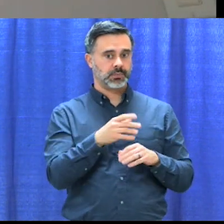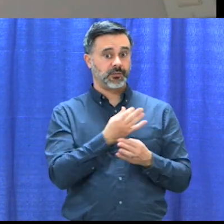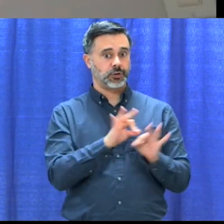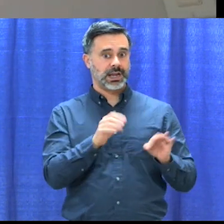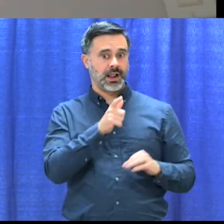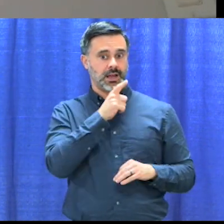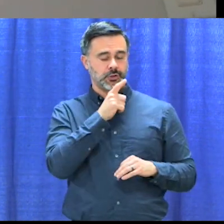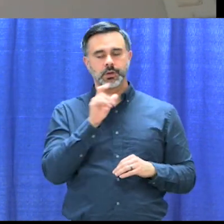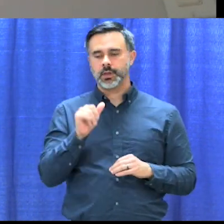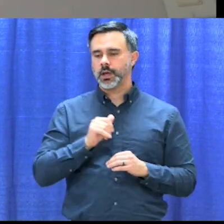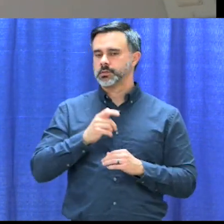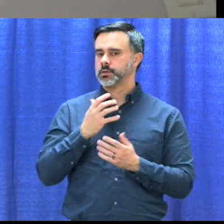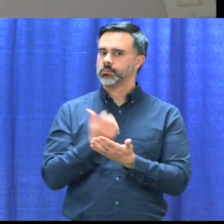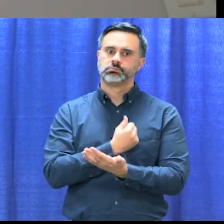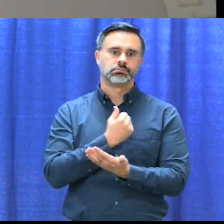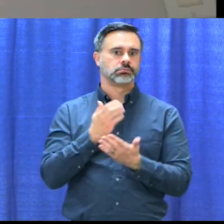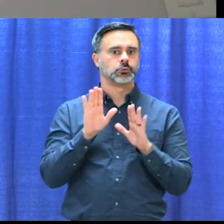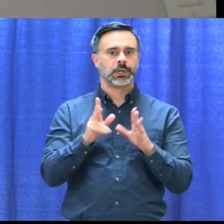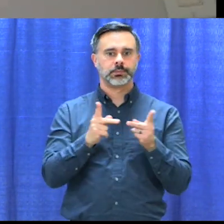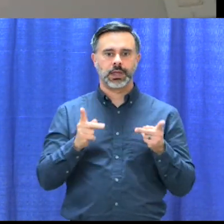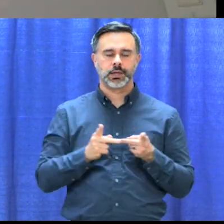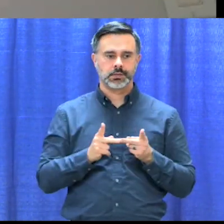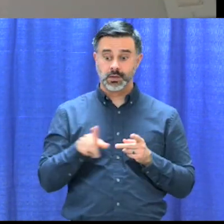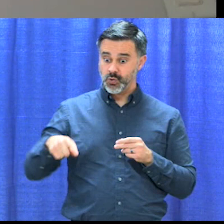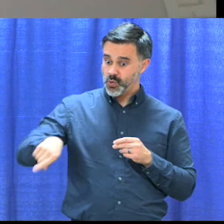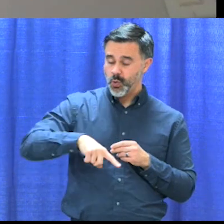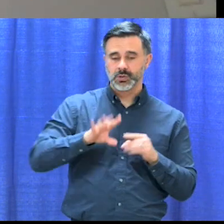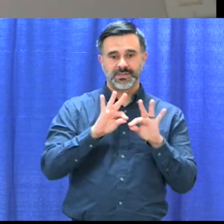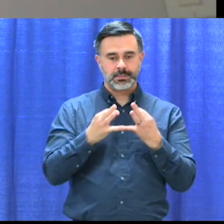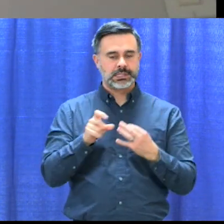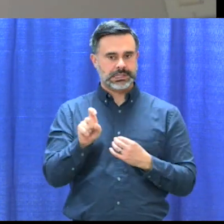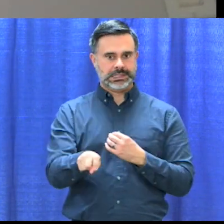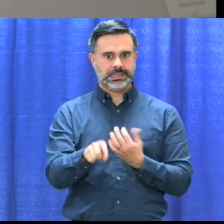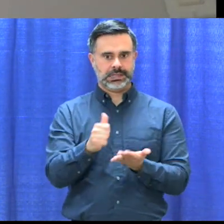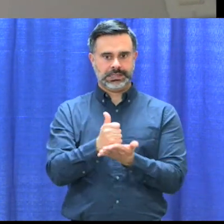Because those are definitely families that need the assistance.